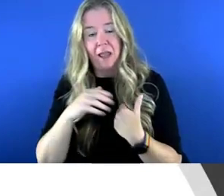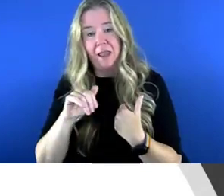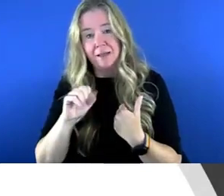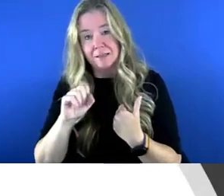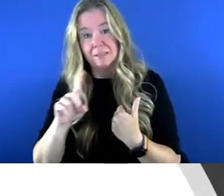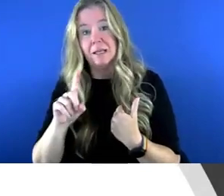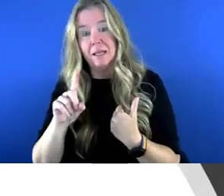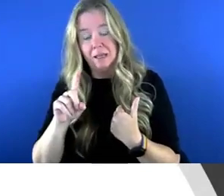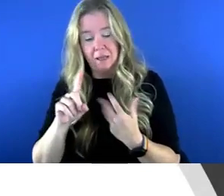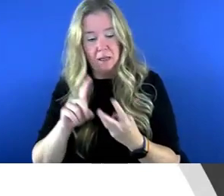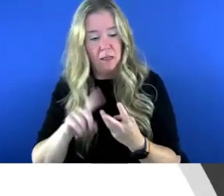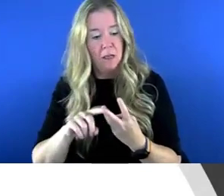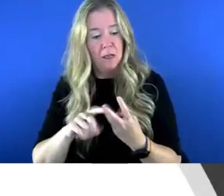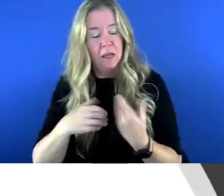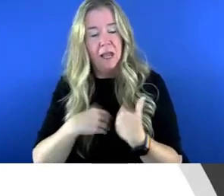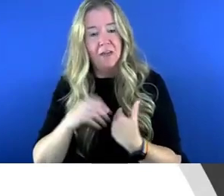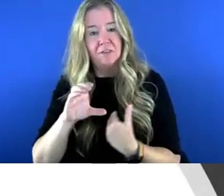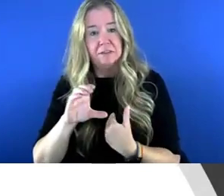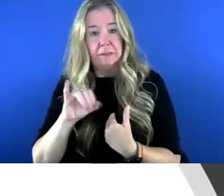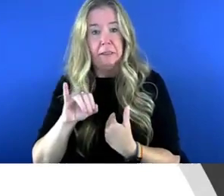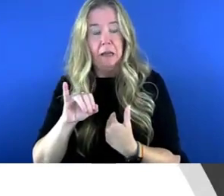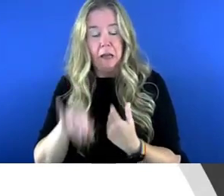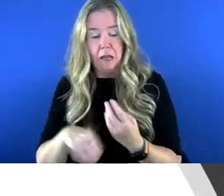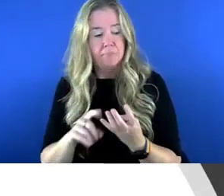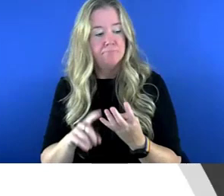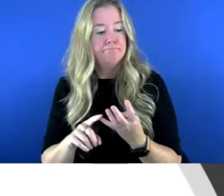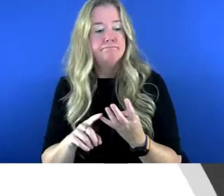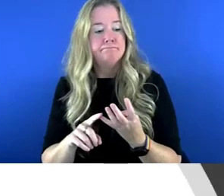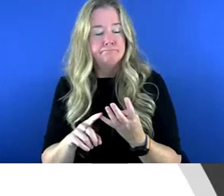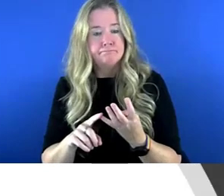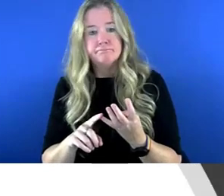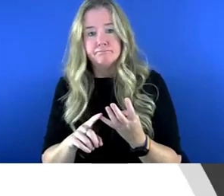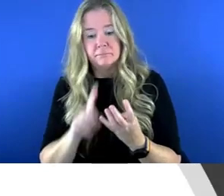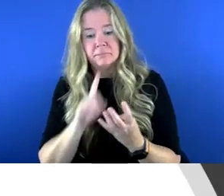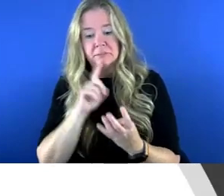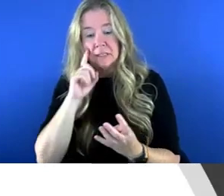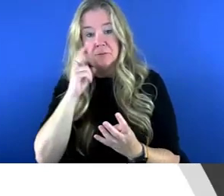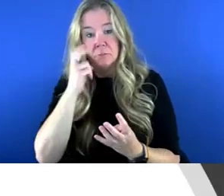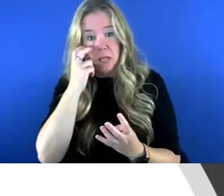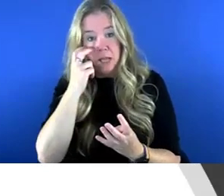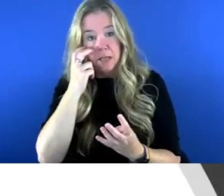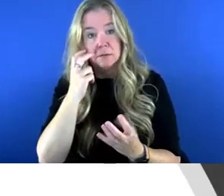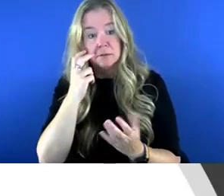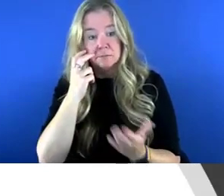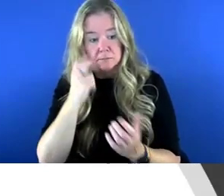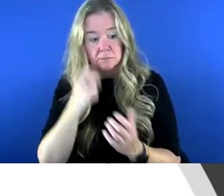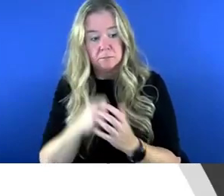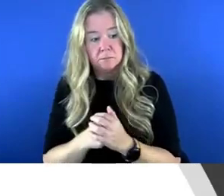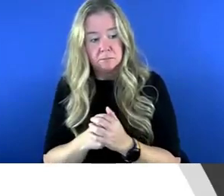or have a cognitive impairment, are deafblind,